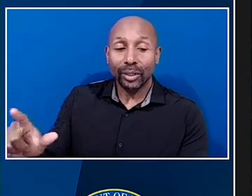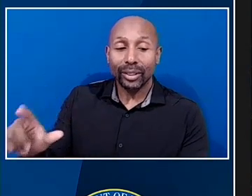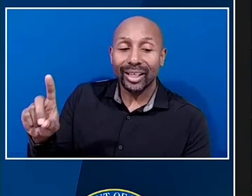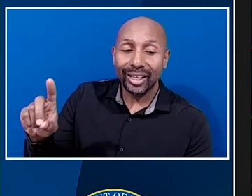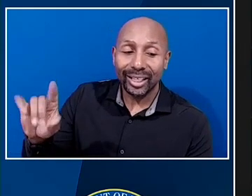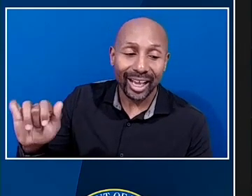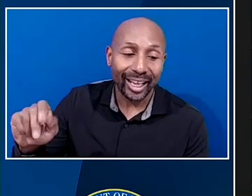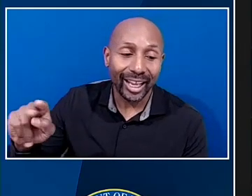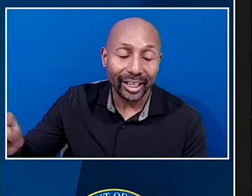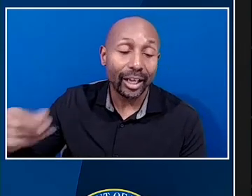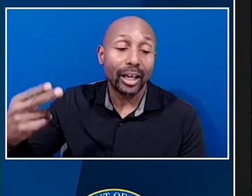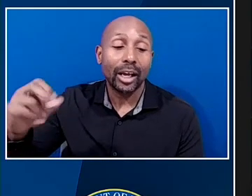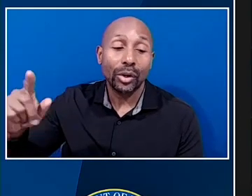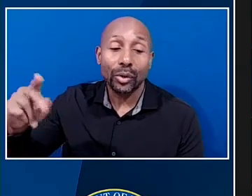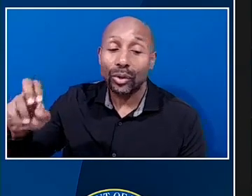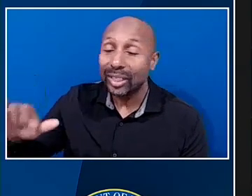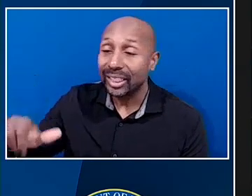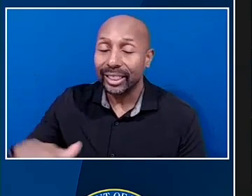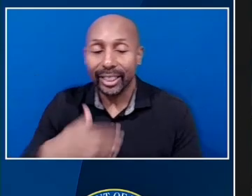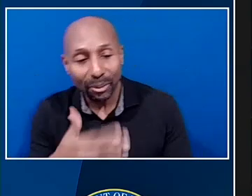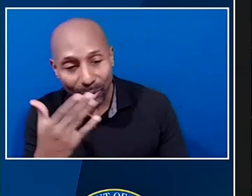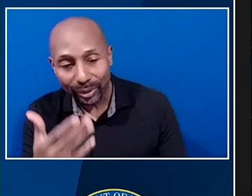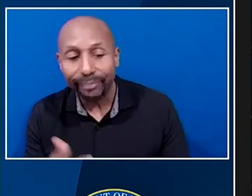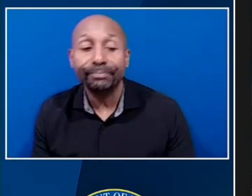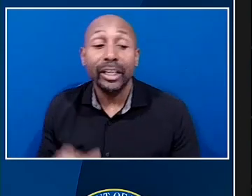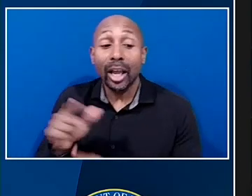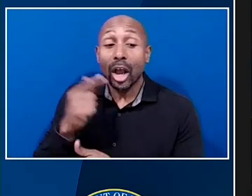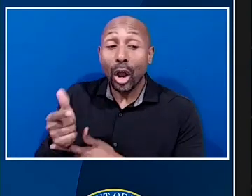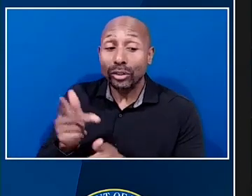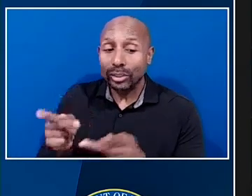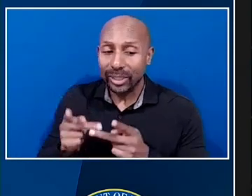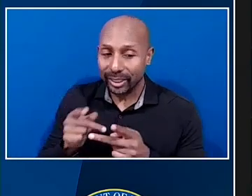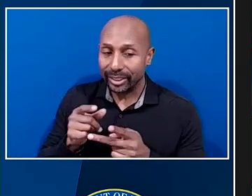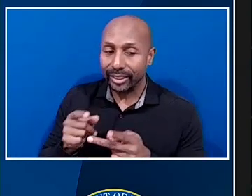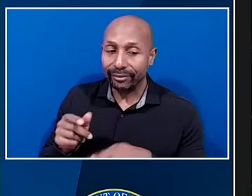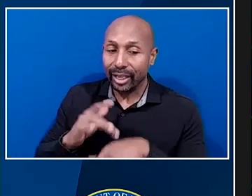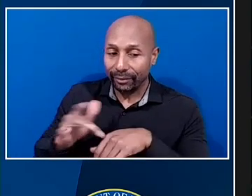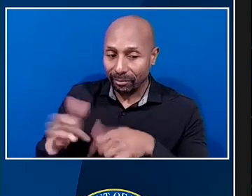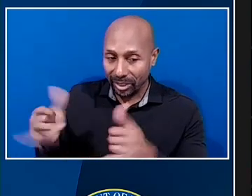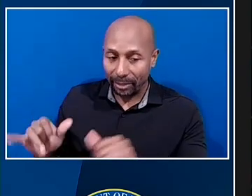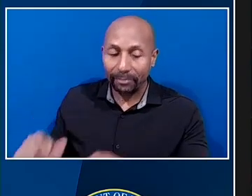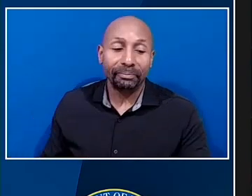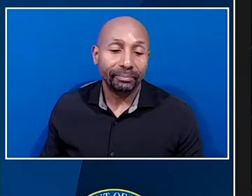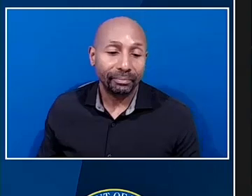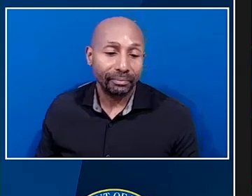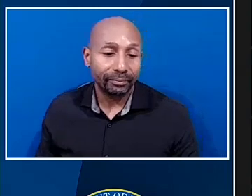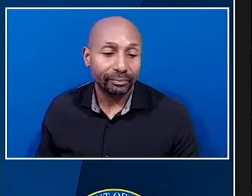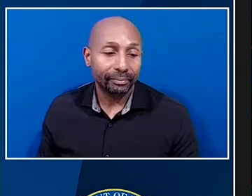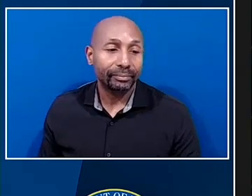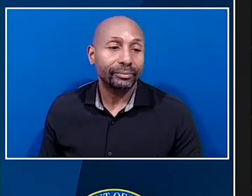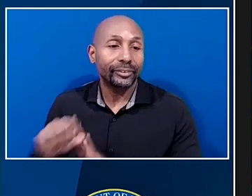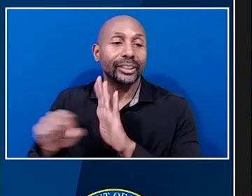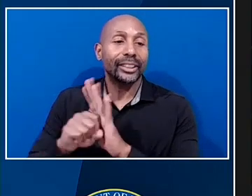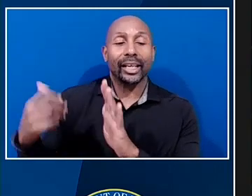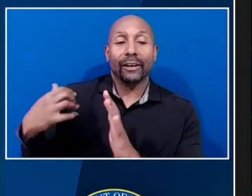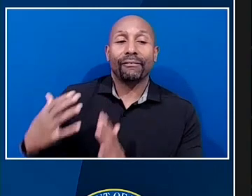For state officials, including state higher education executive officers, state authorizing agencies, and state regulators